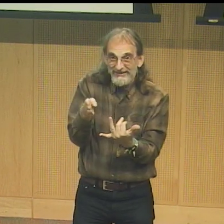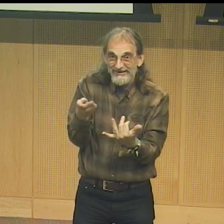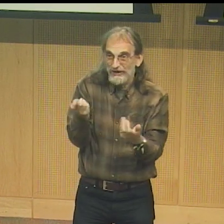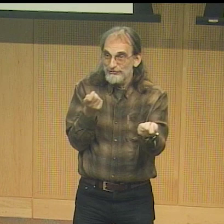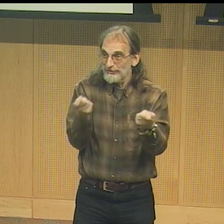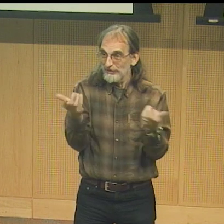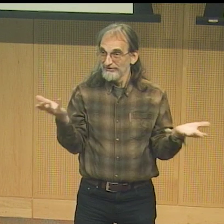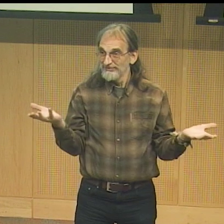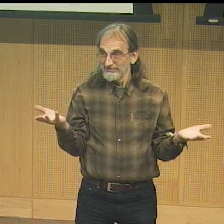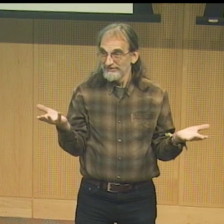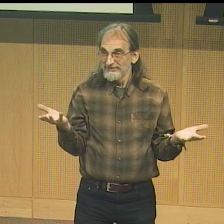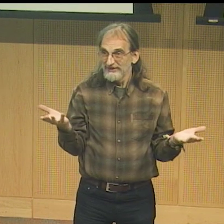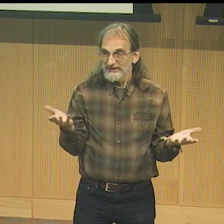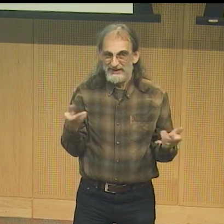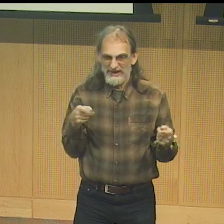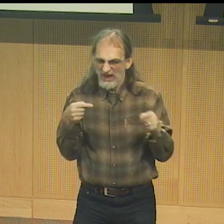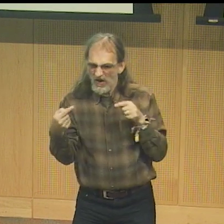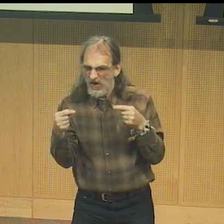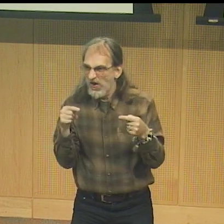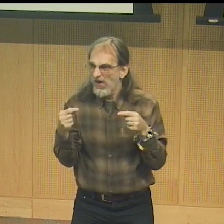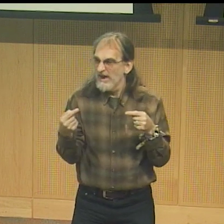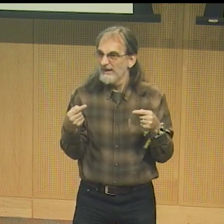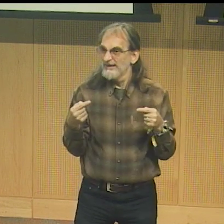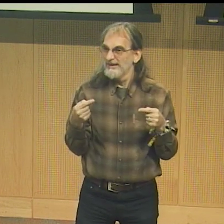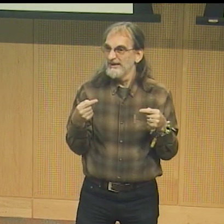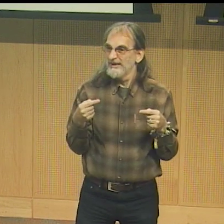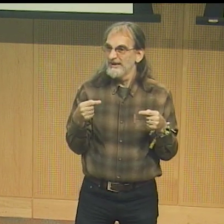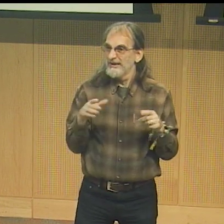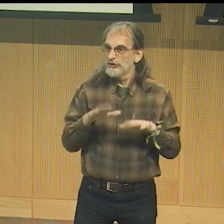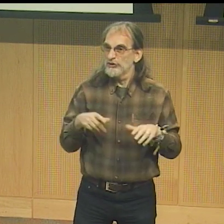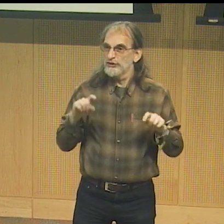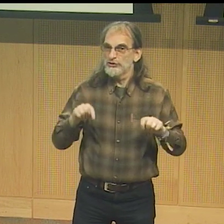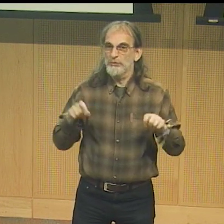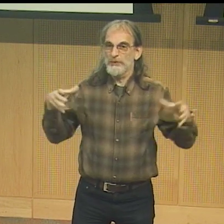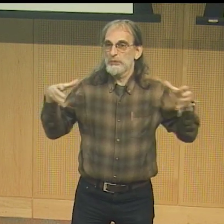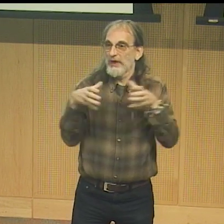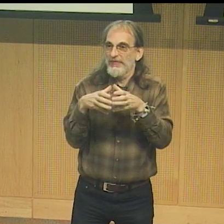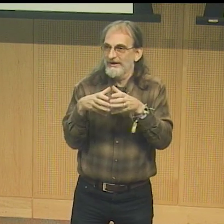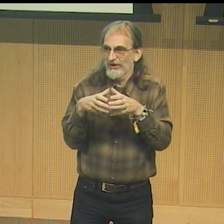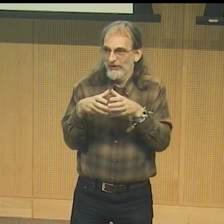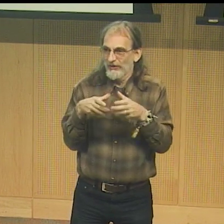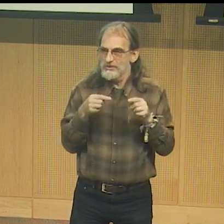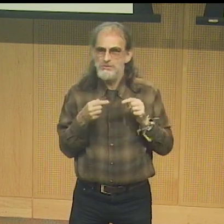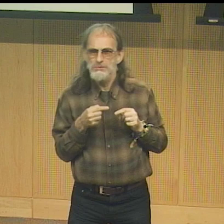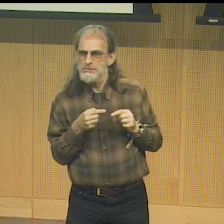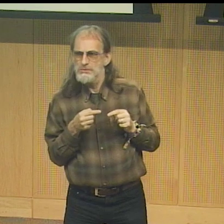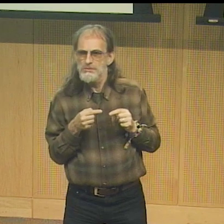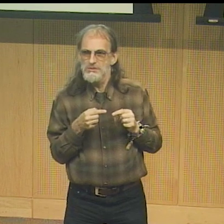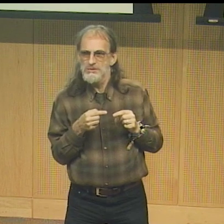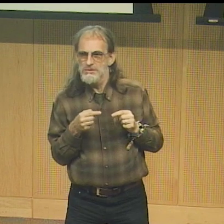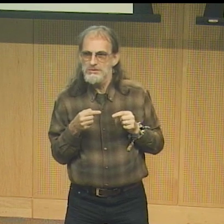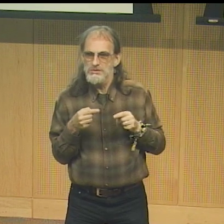and it was put on the next child to speak Welsh. So, they were taught to tell on each other and, therefore,